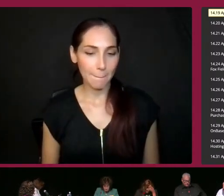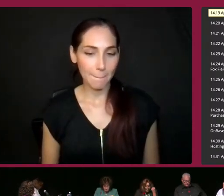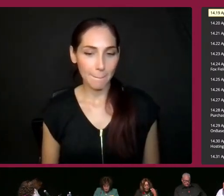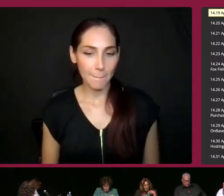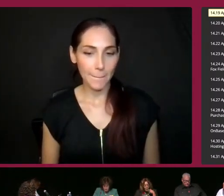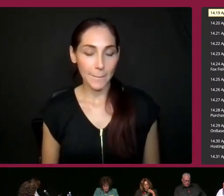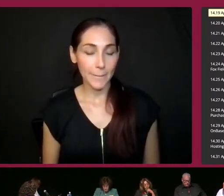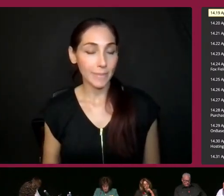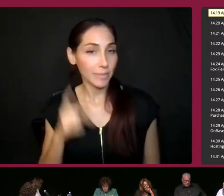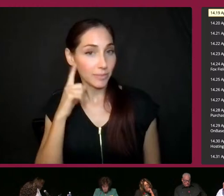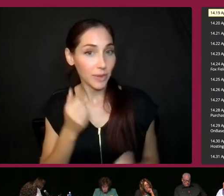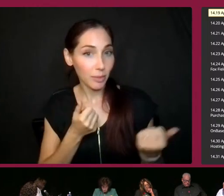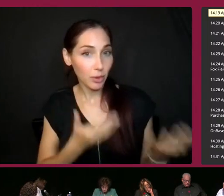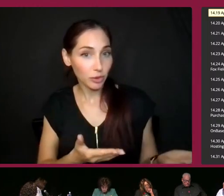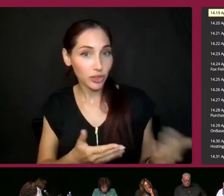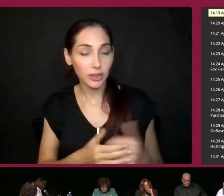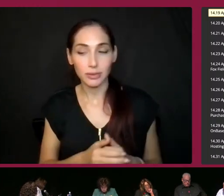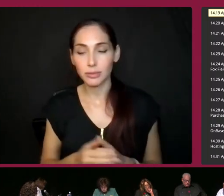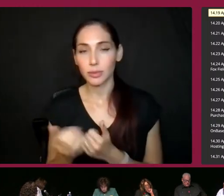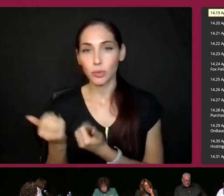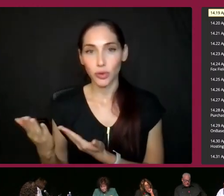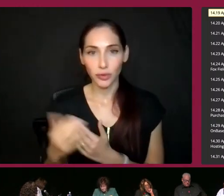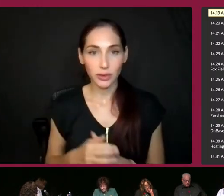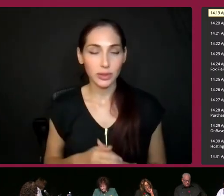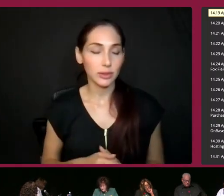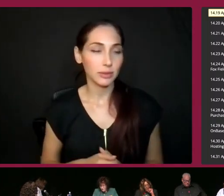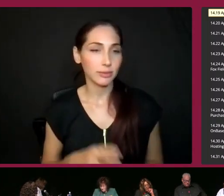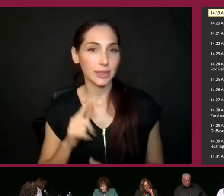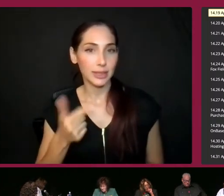May I receive a motion? So moved. Second. Discussion?